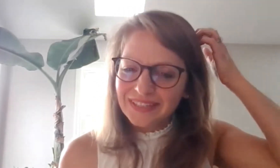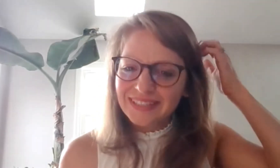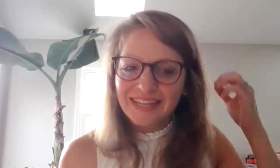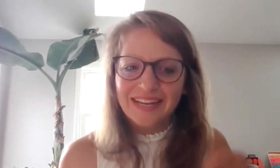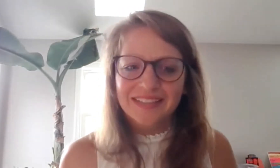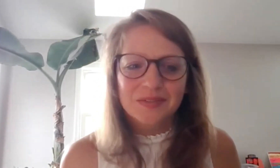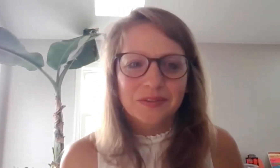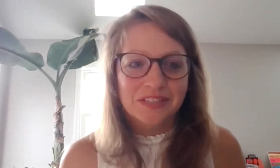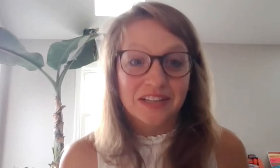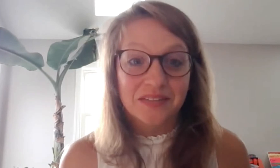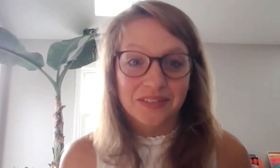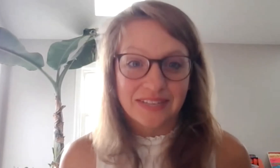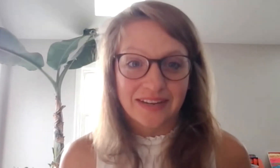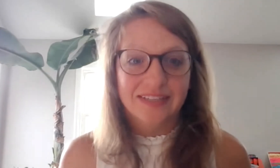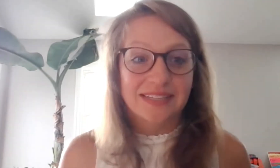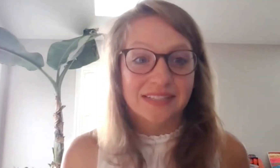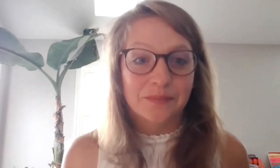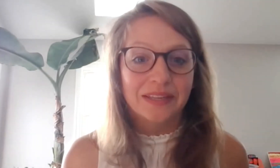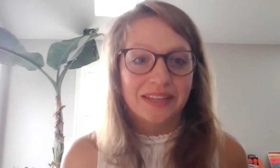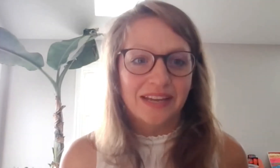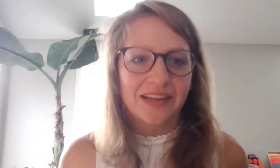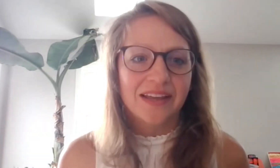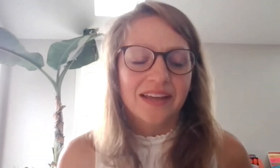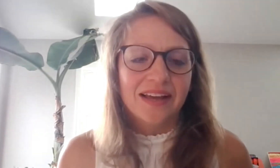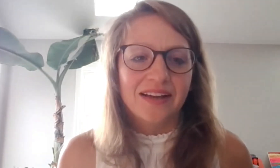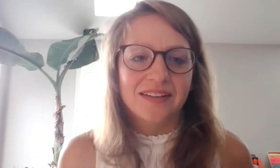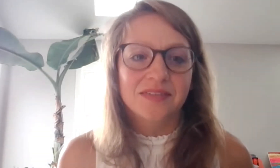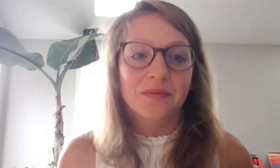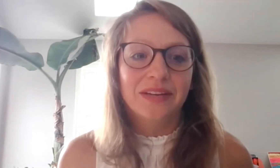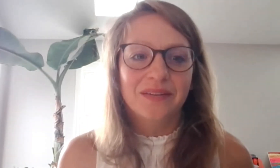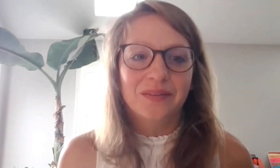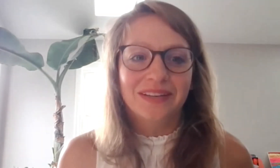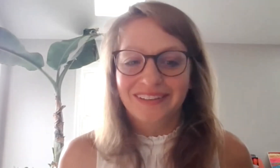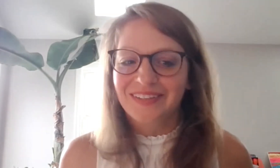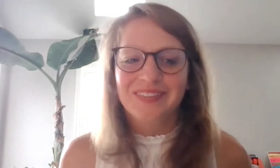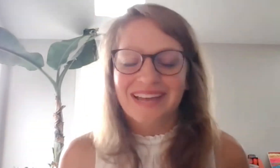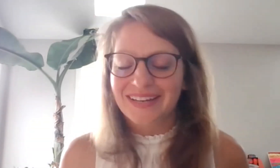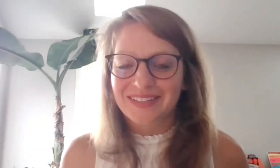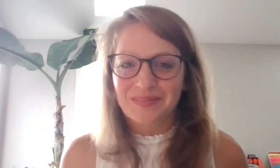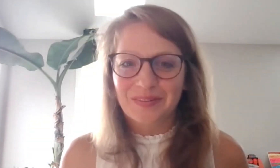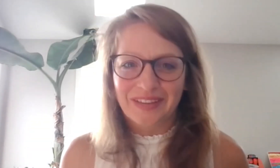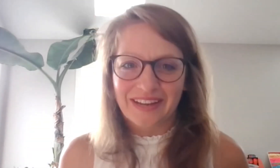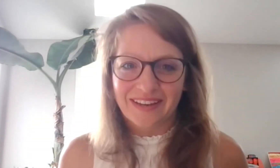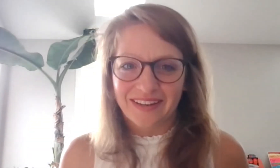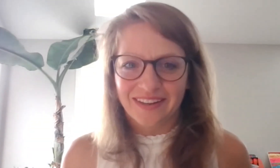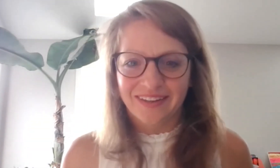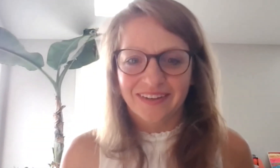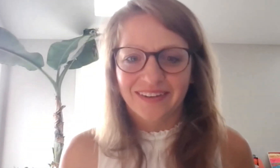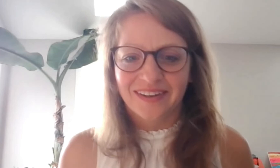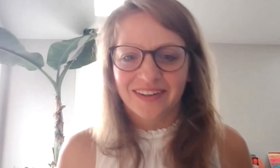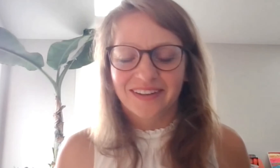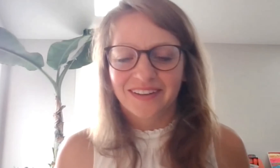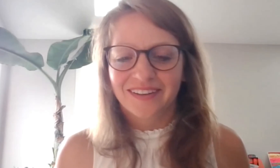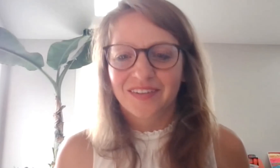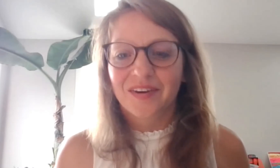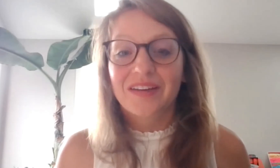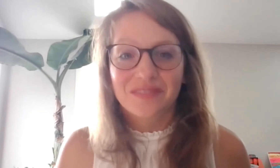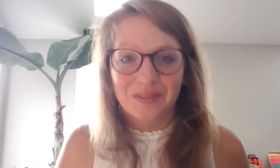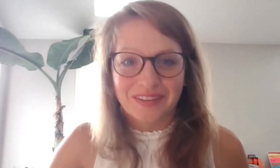But the Ace tool checks for accessibility. So we use that fully and are grateful